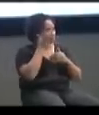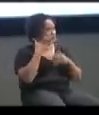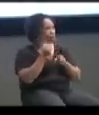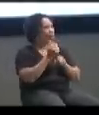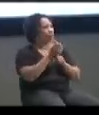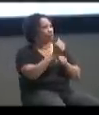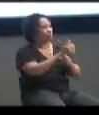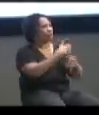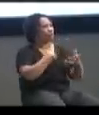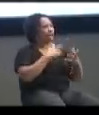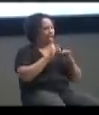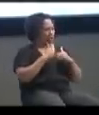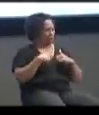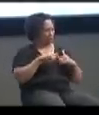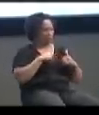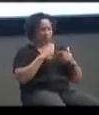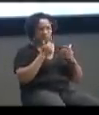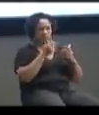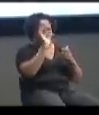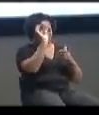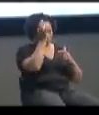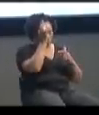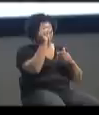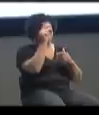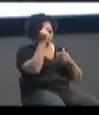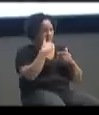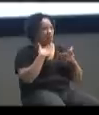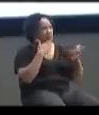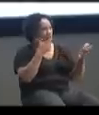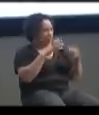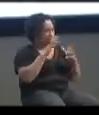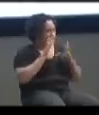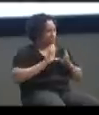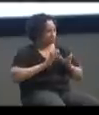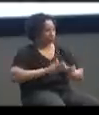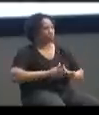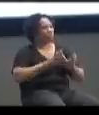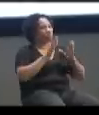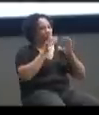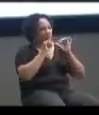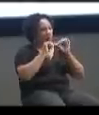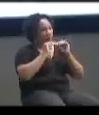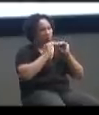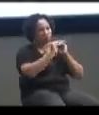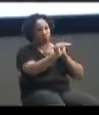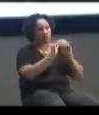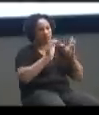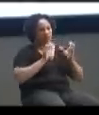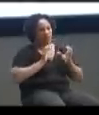HOW CAN WE AS A FEDERAL GOVERNMENT, A BIG CUSTOMER, A